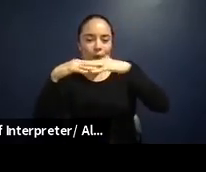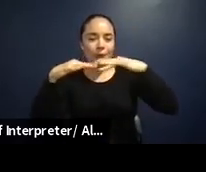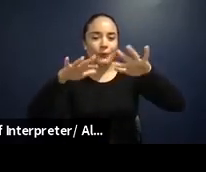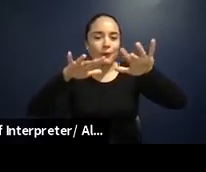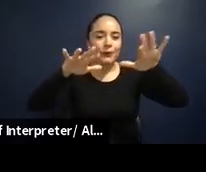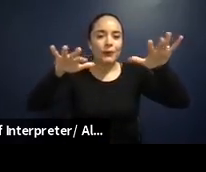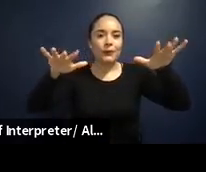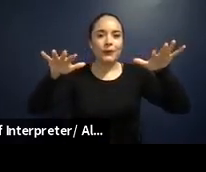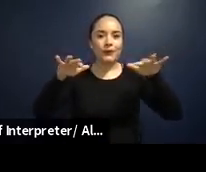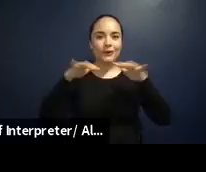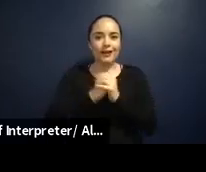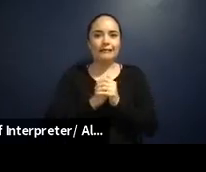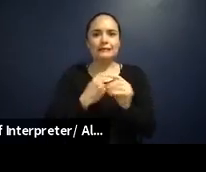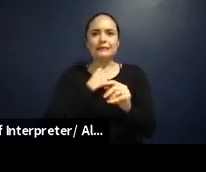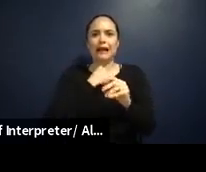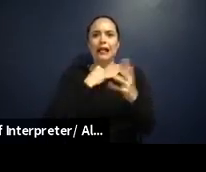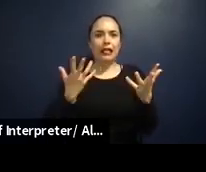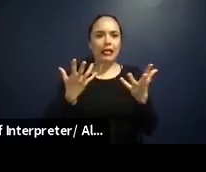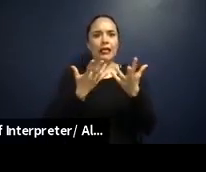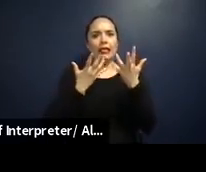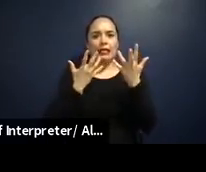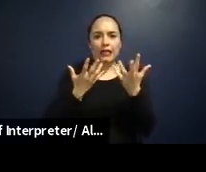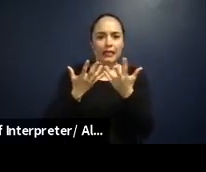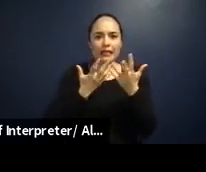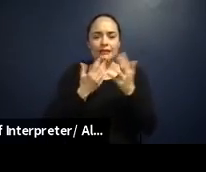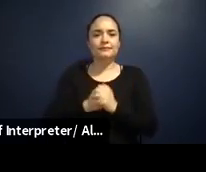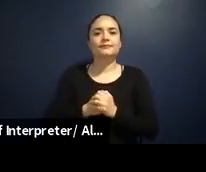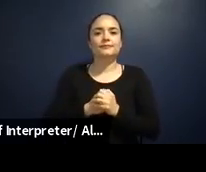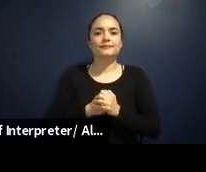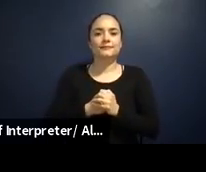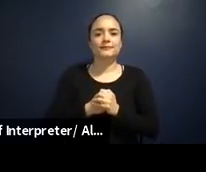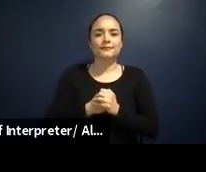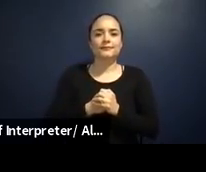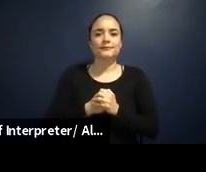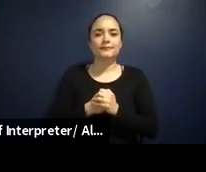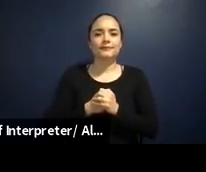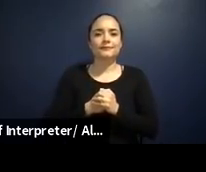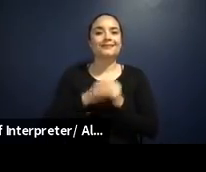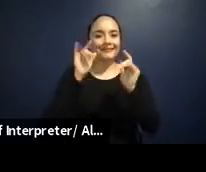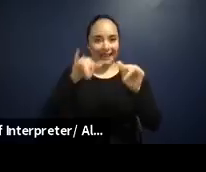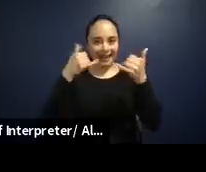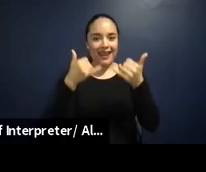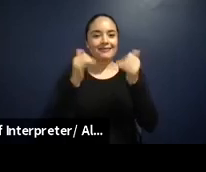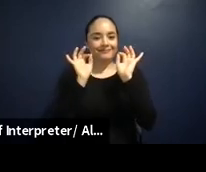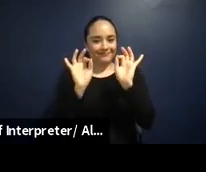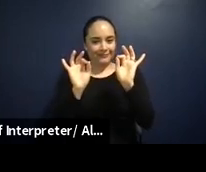stuck. No! Everything but the source block. There we go. Okay. All right, so clear the water away,